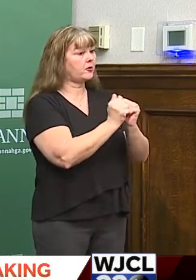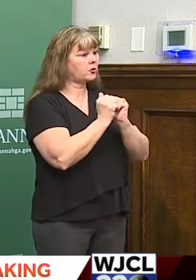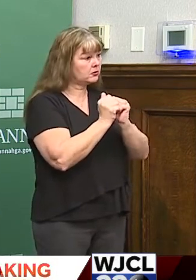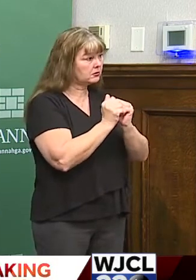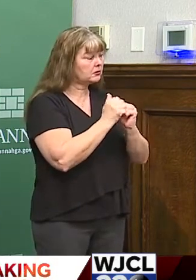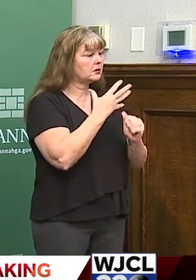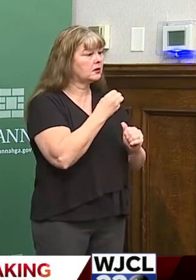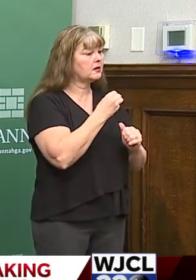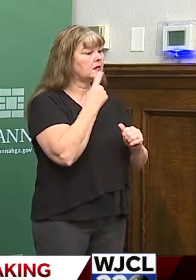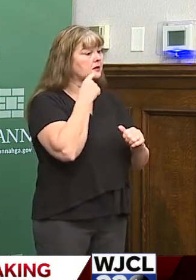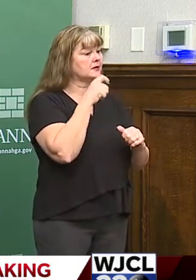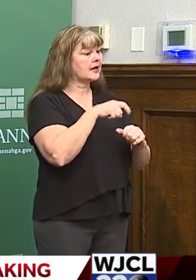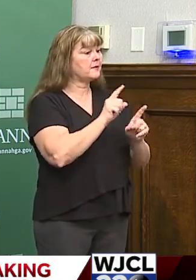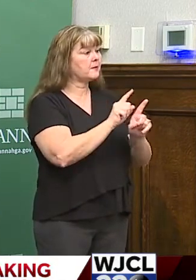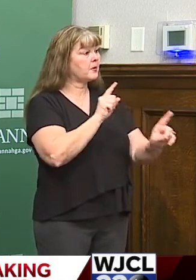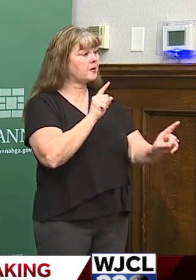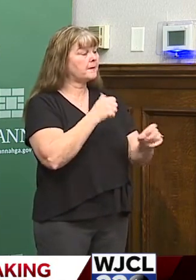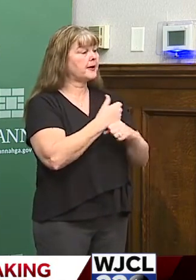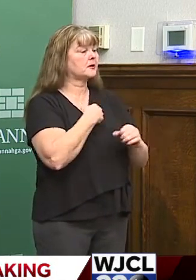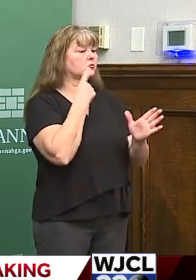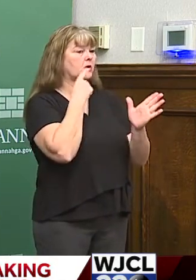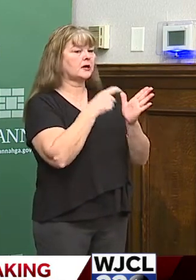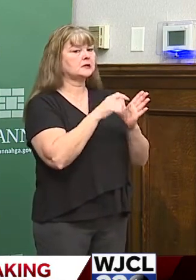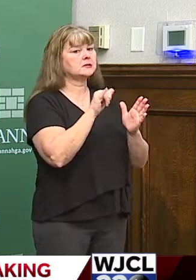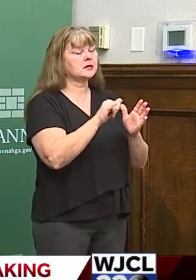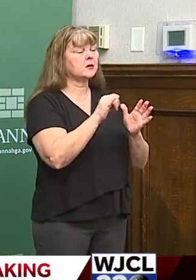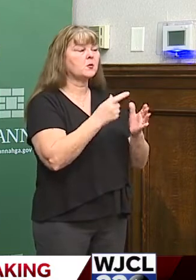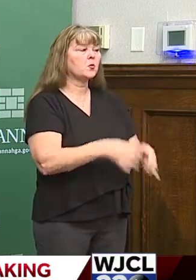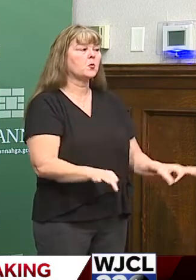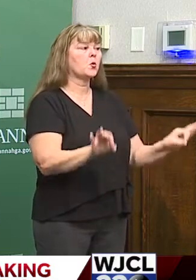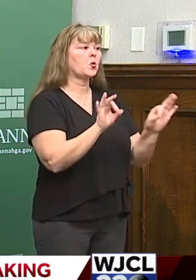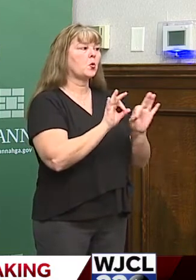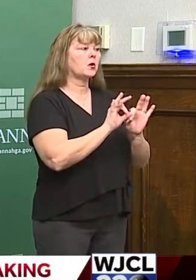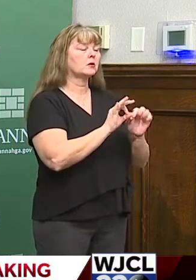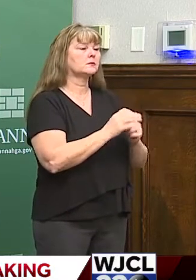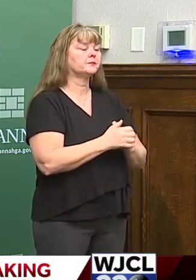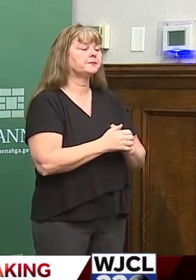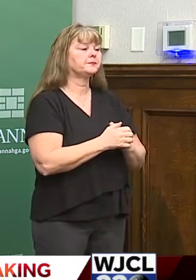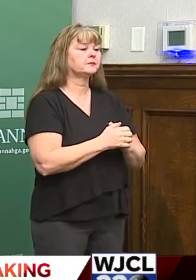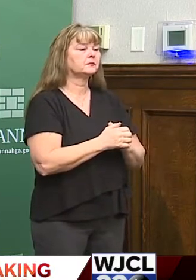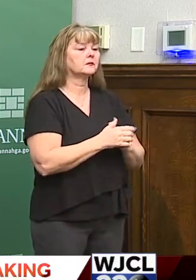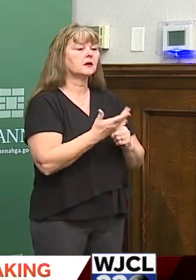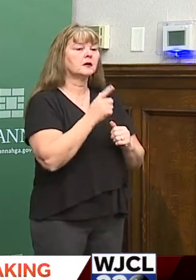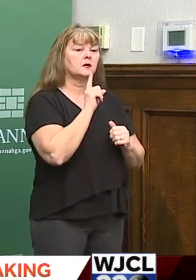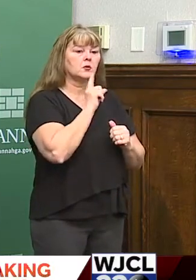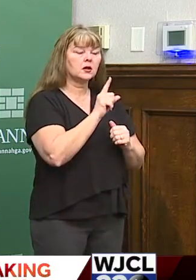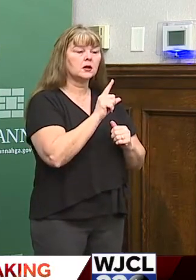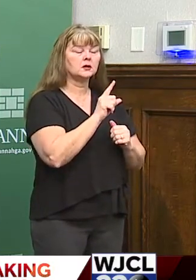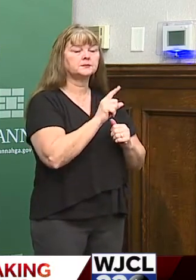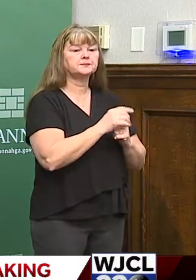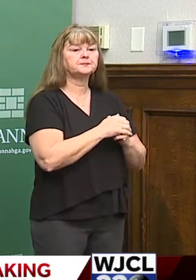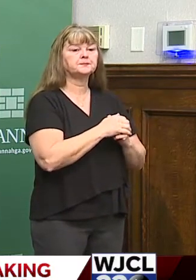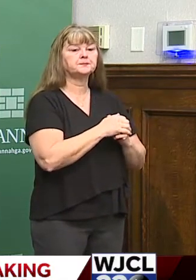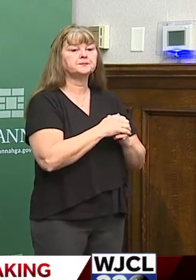I THINK GOD HAS CREATED US TO BE TOGETHER. AND I THINK THIS TIME APART HAS MADE US RECOGNIZE JUST HOW IMPORTANT THAT IS.